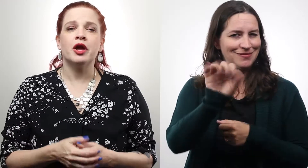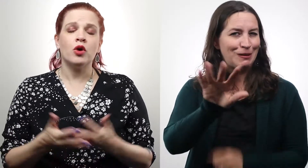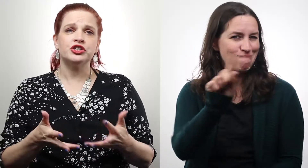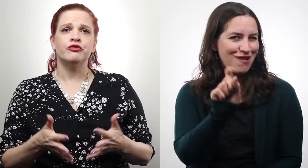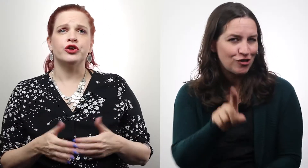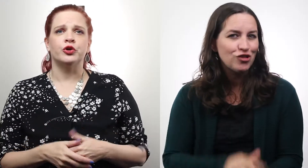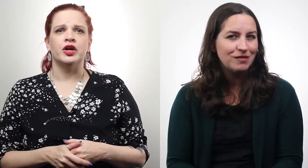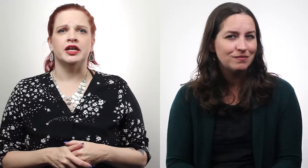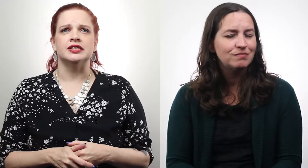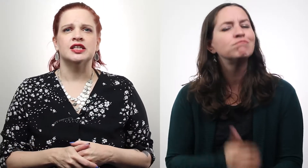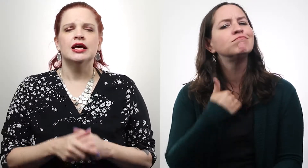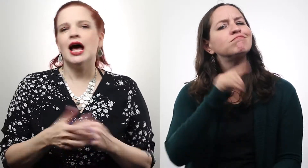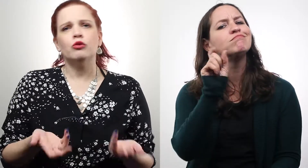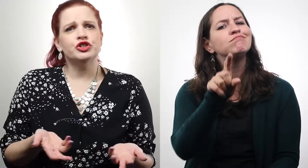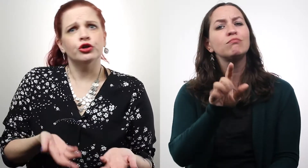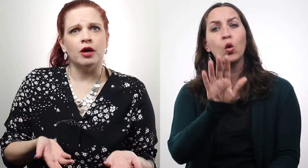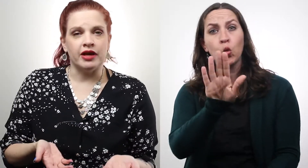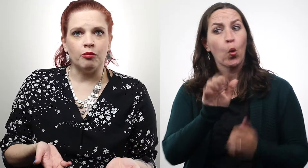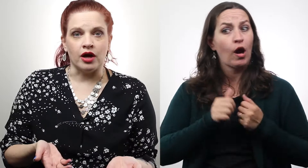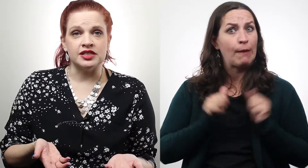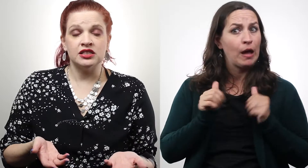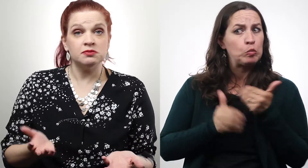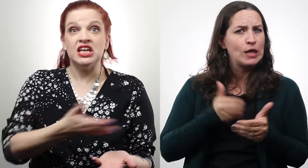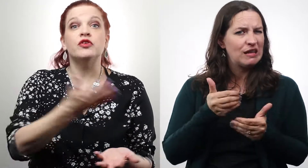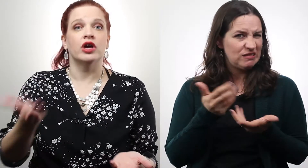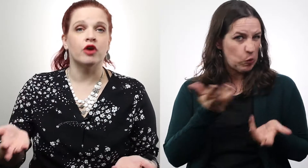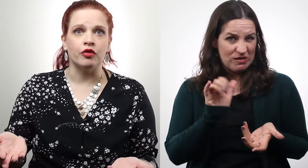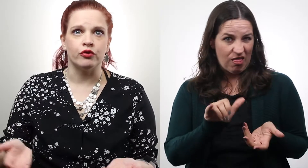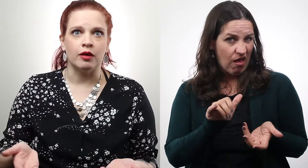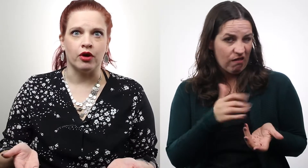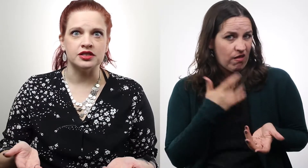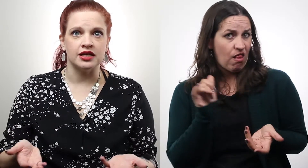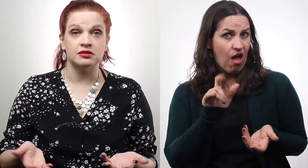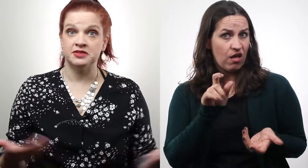And my question for you is, how was your coming out process? If you have gone through that process,